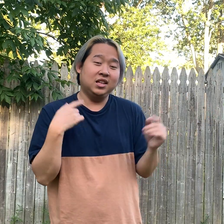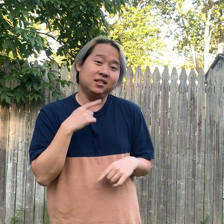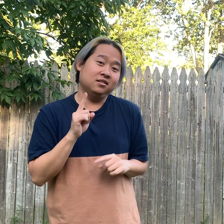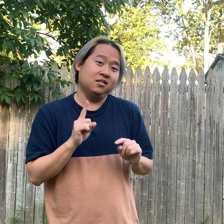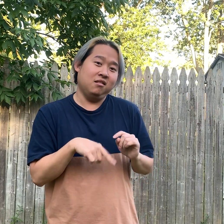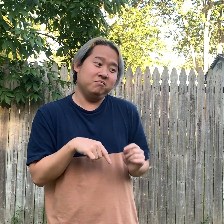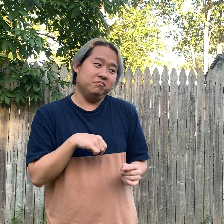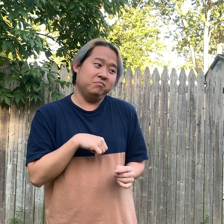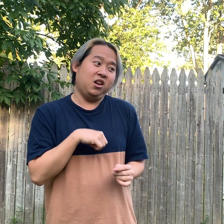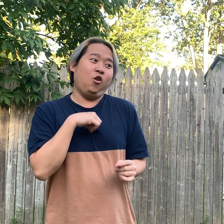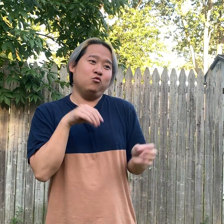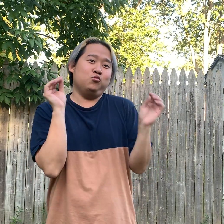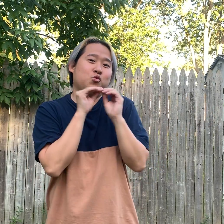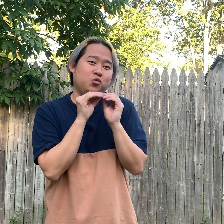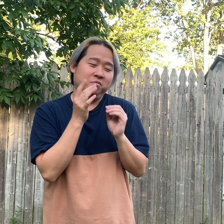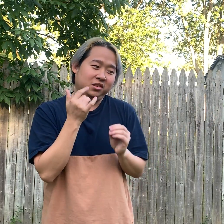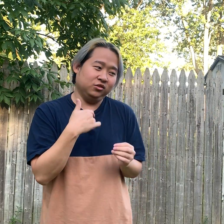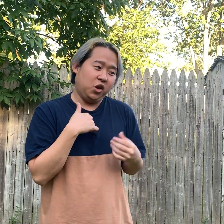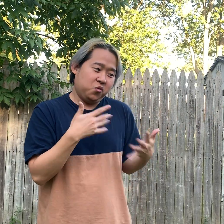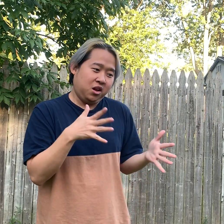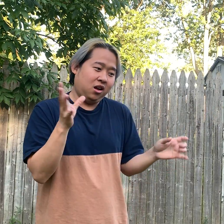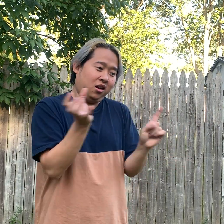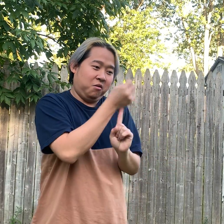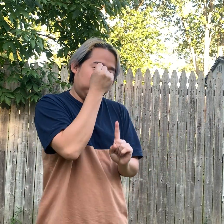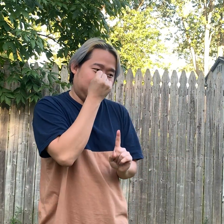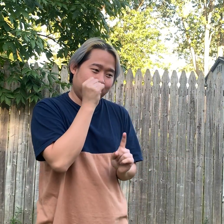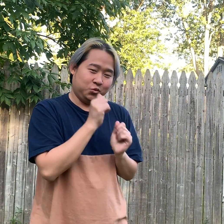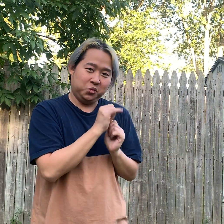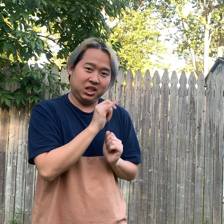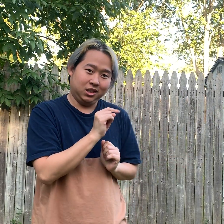I couldn't be more proud of myself.